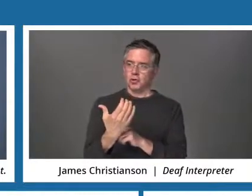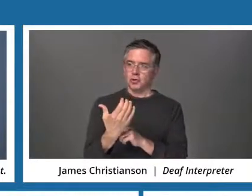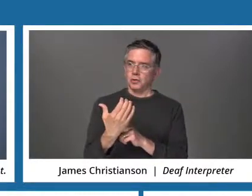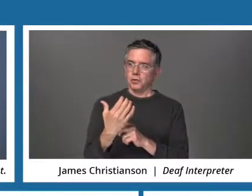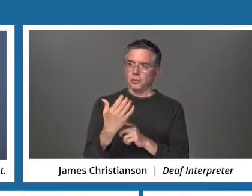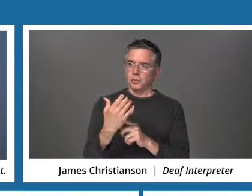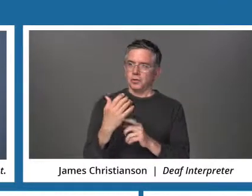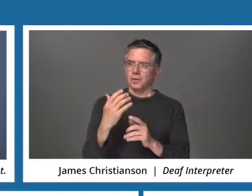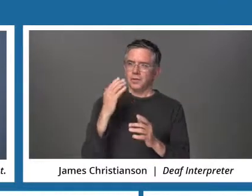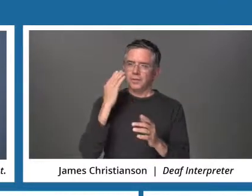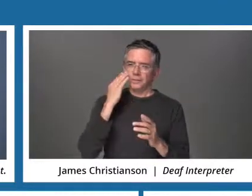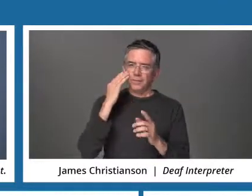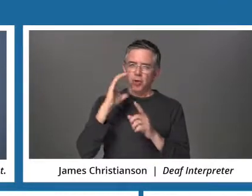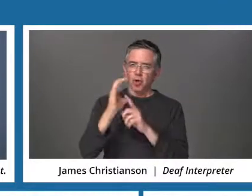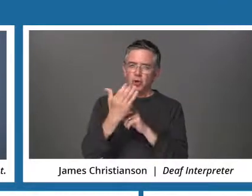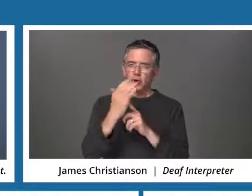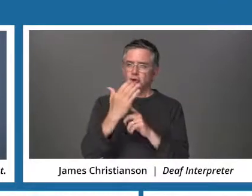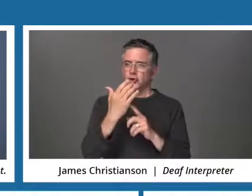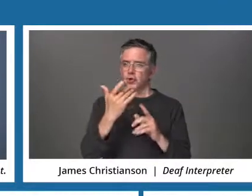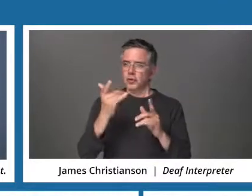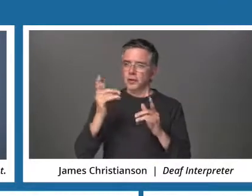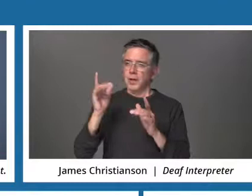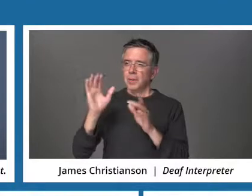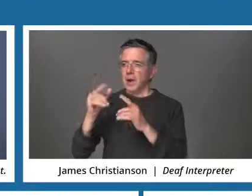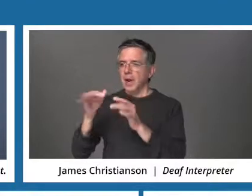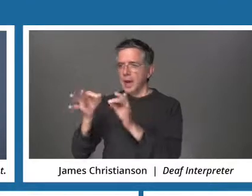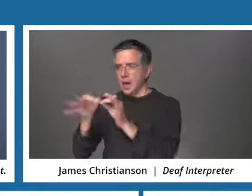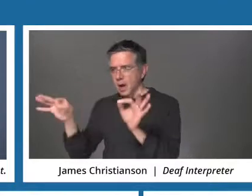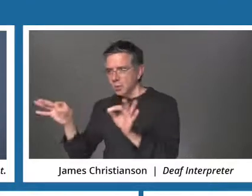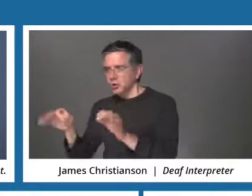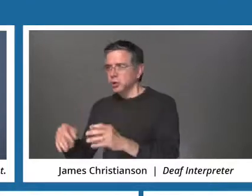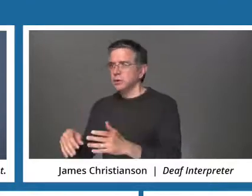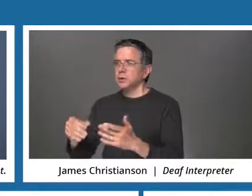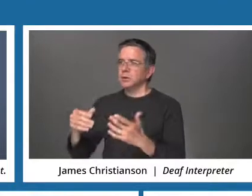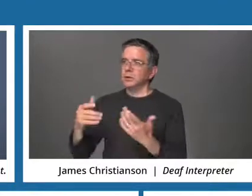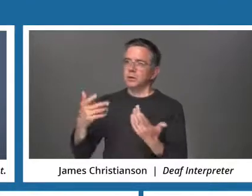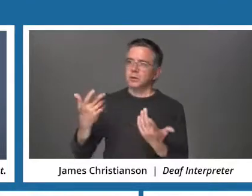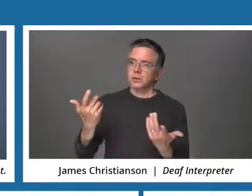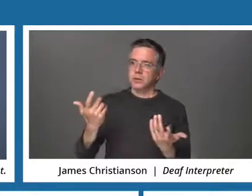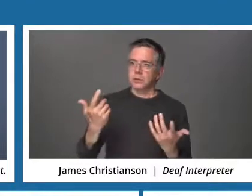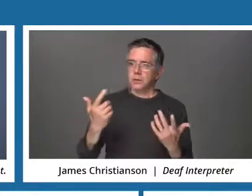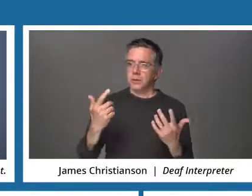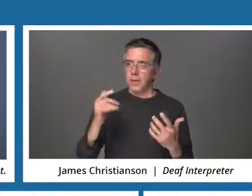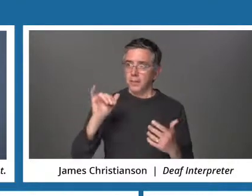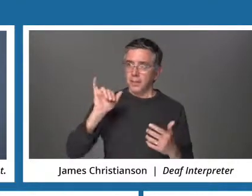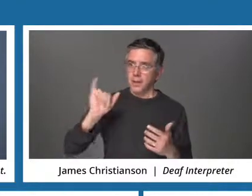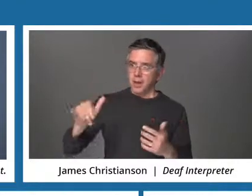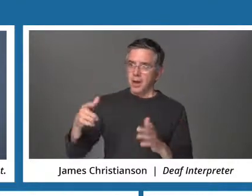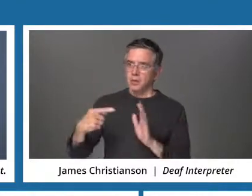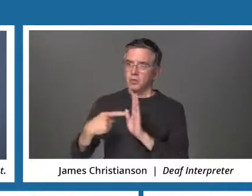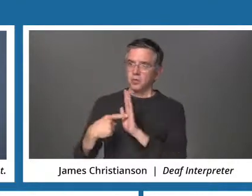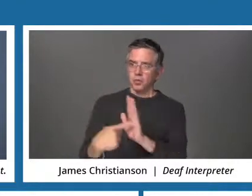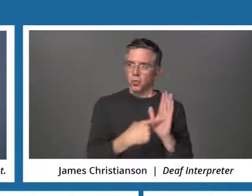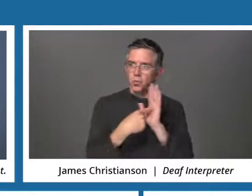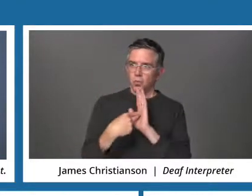and that's a perfect example of how that inaction creates change in an entire community,